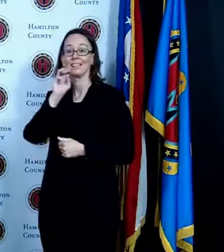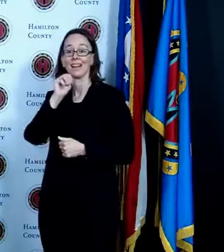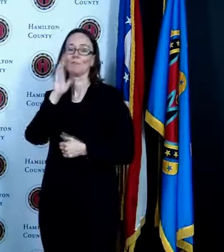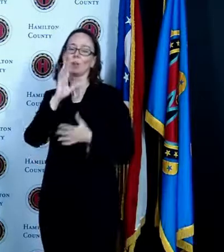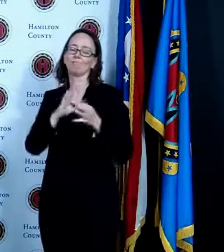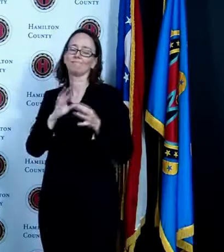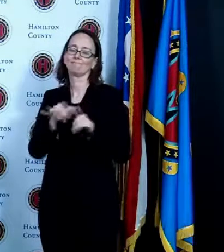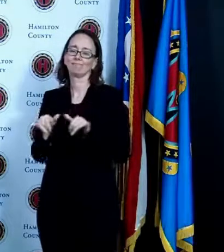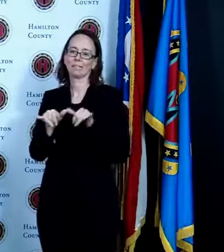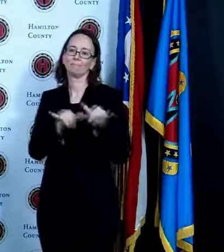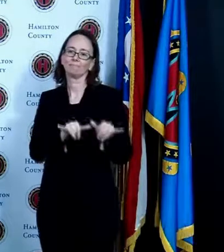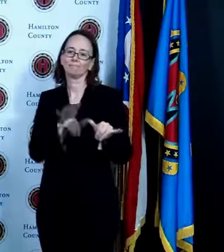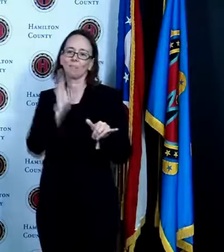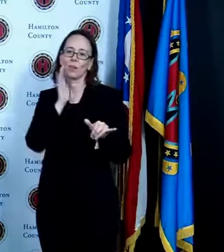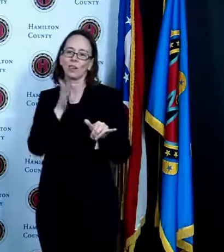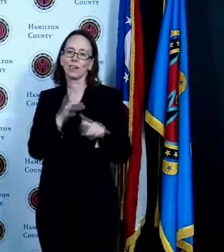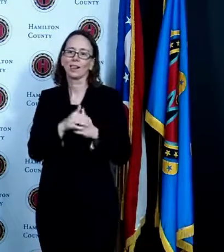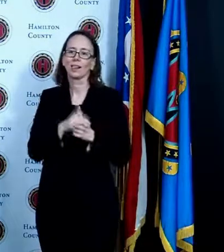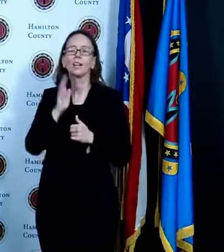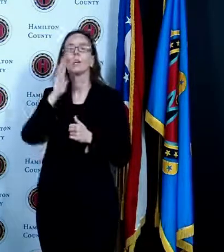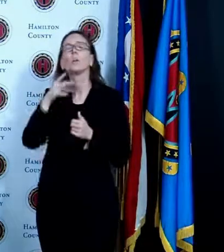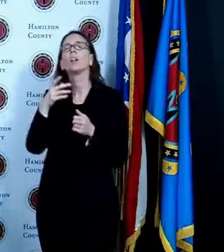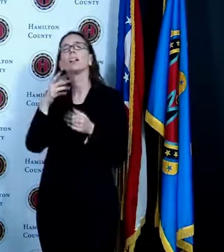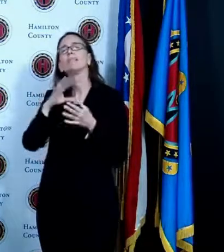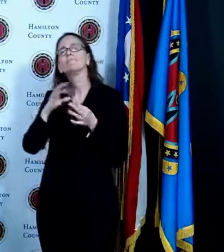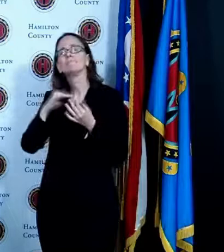seeing this I'm gonna let him expound a little bit on why we see those kinds of